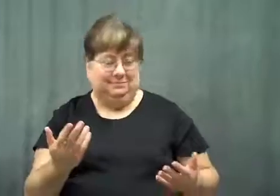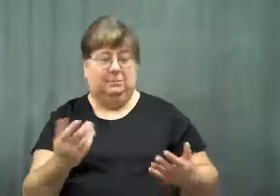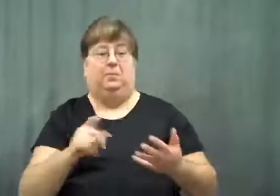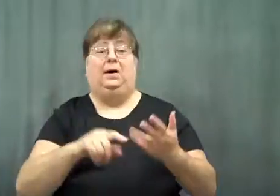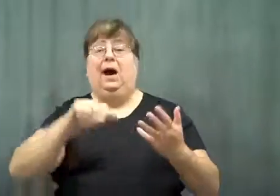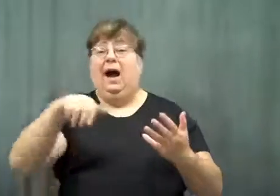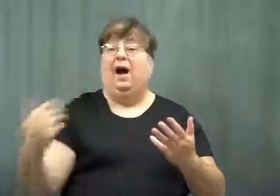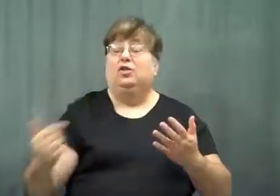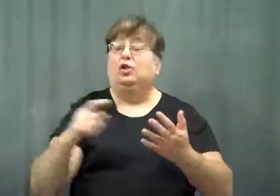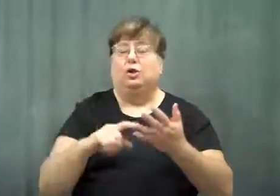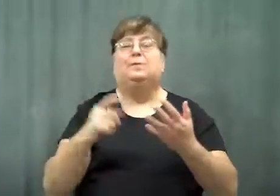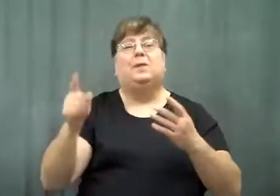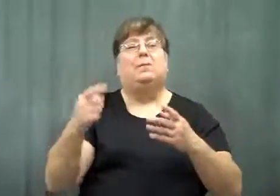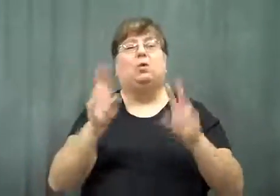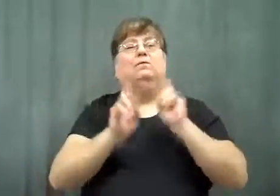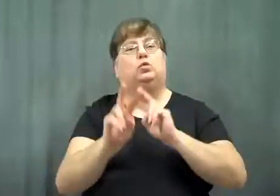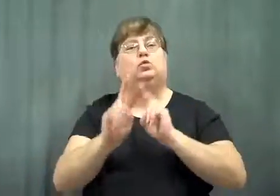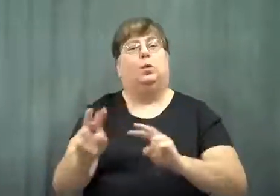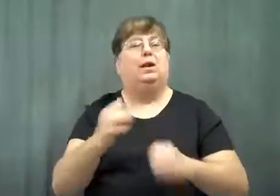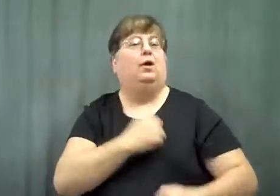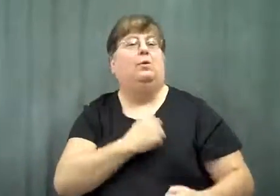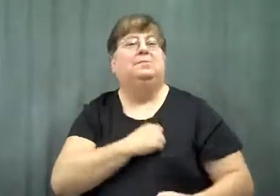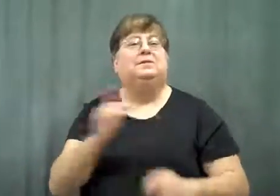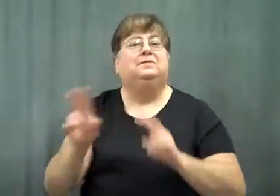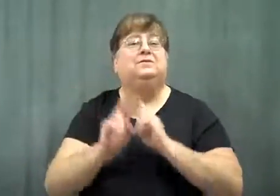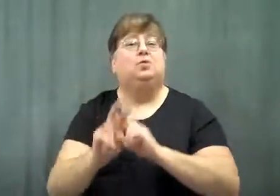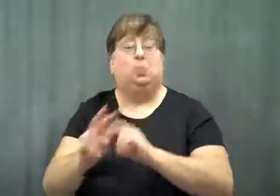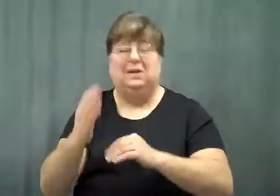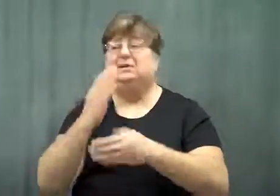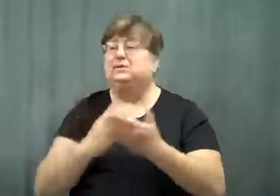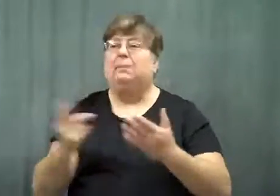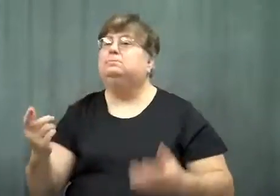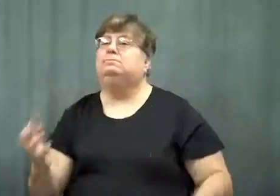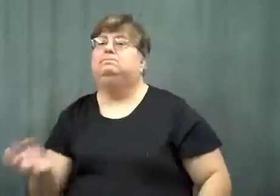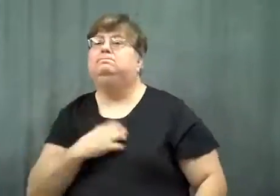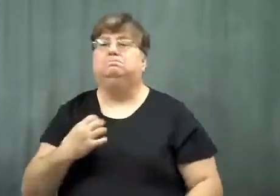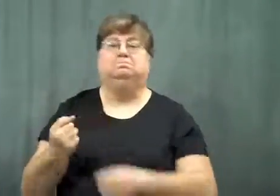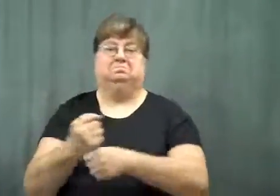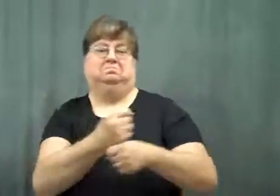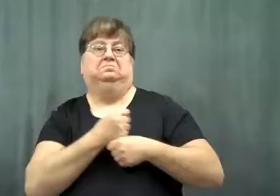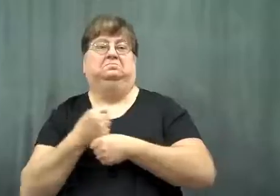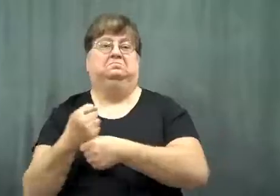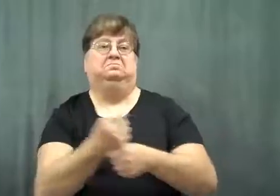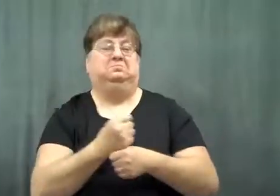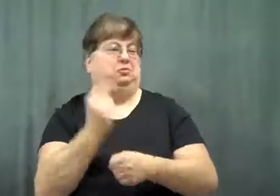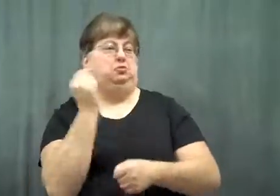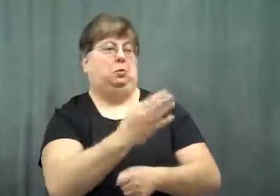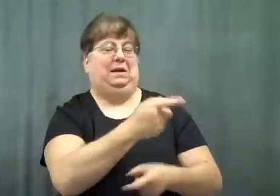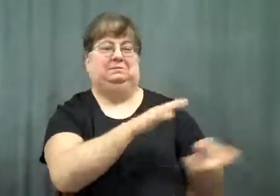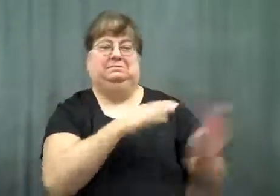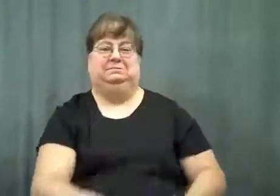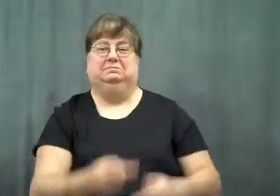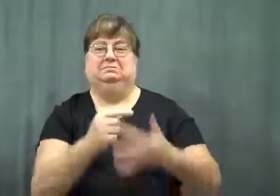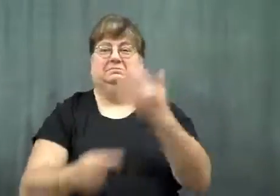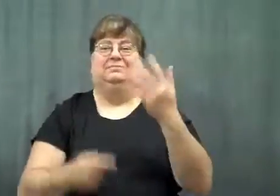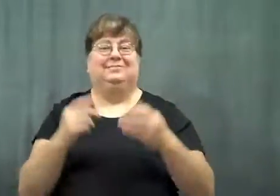Another one deals with military funerals. There have been protests at them saying the soldier deserved to die.